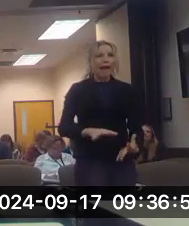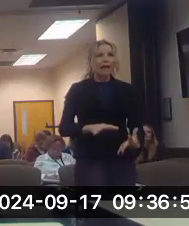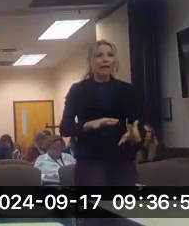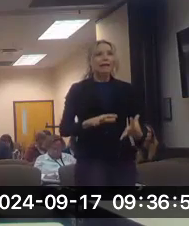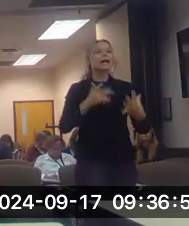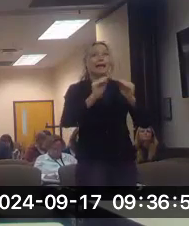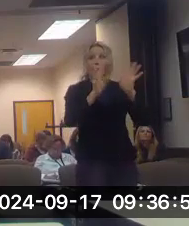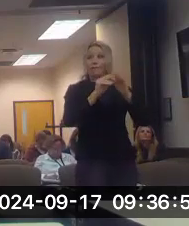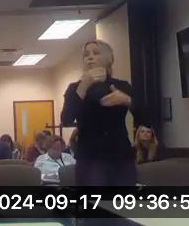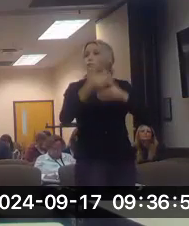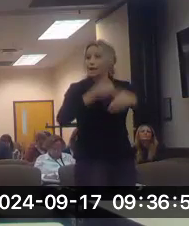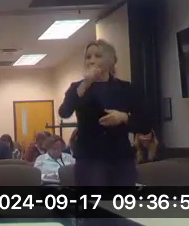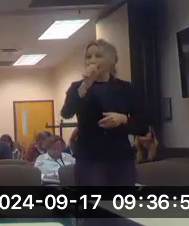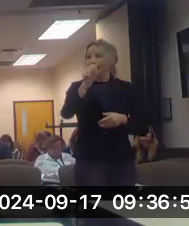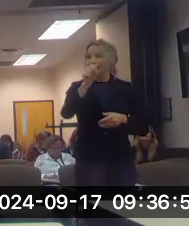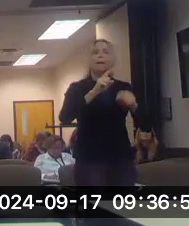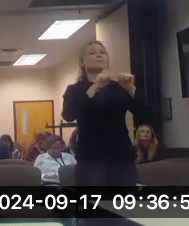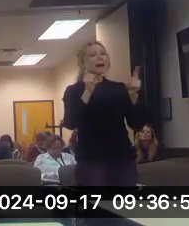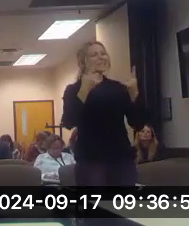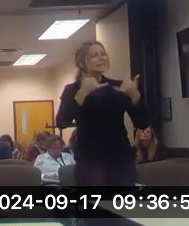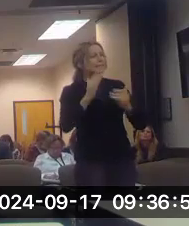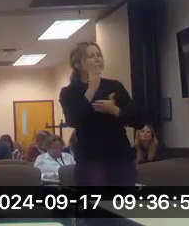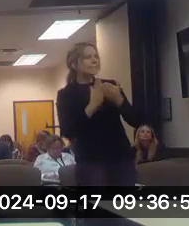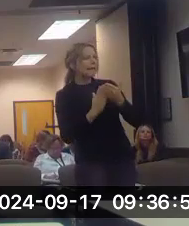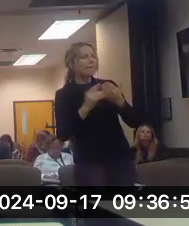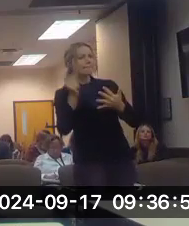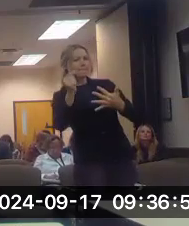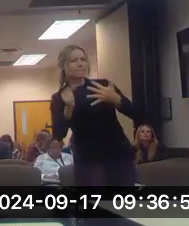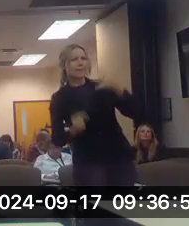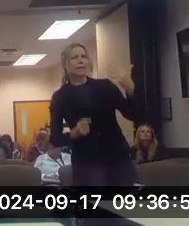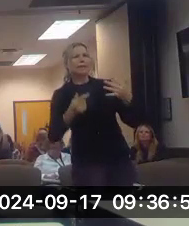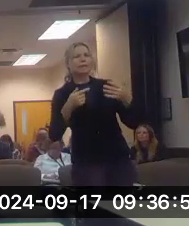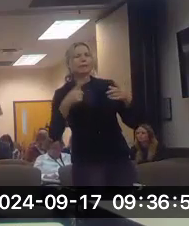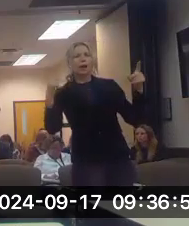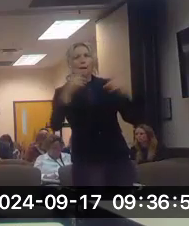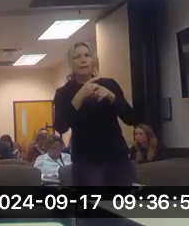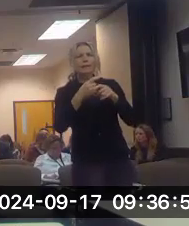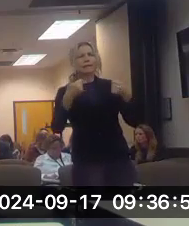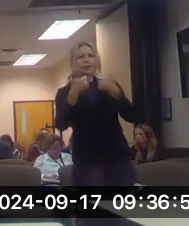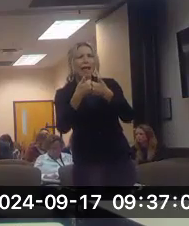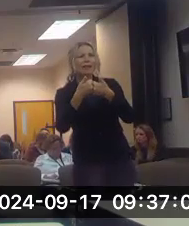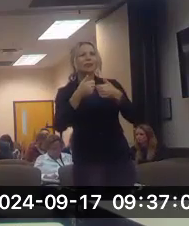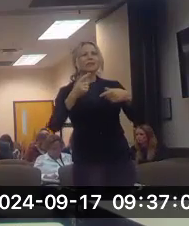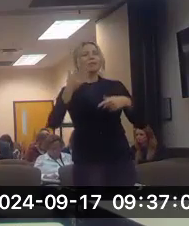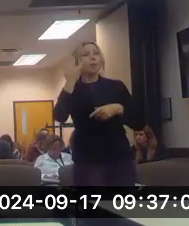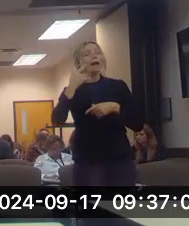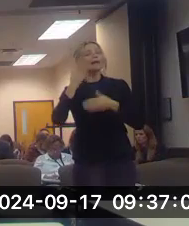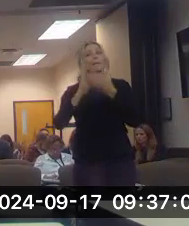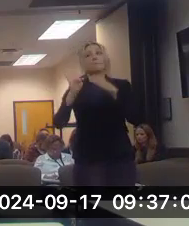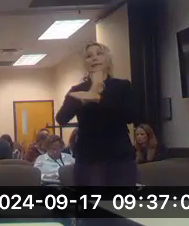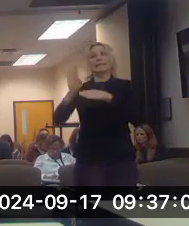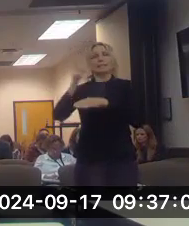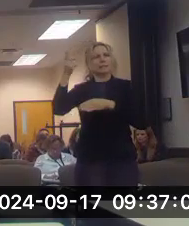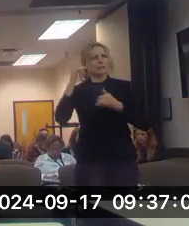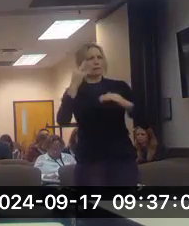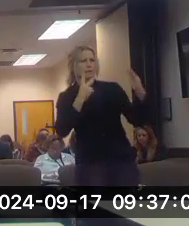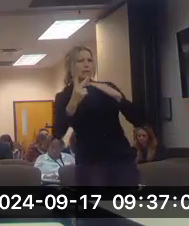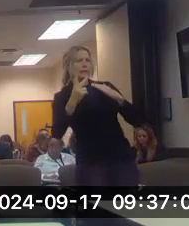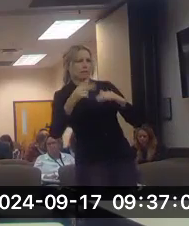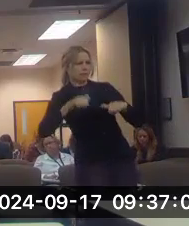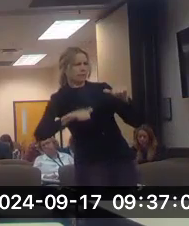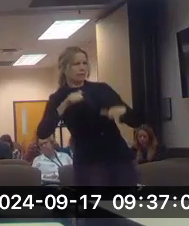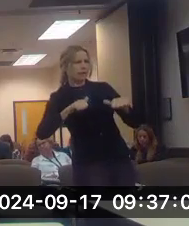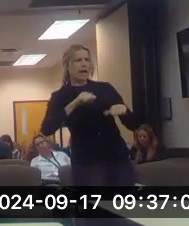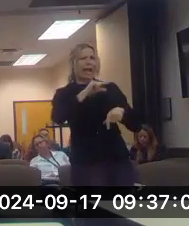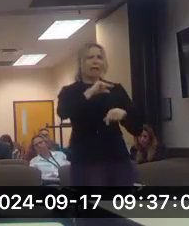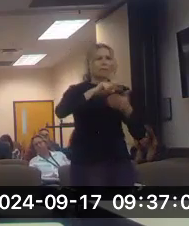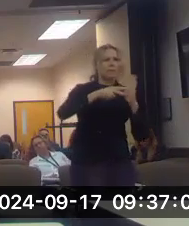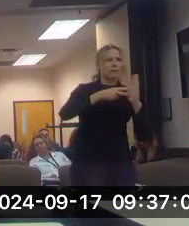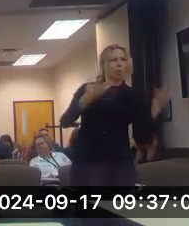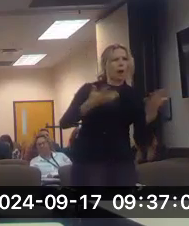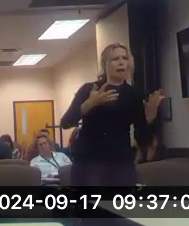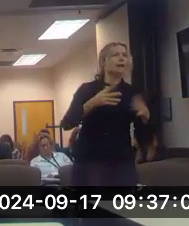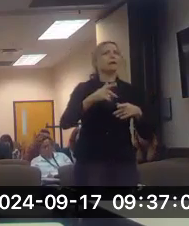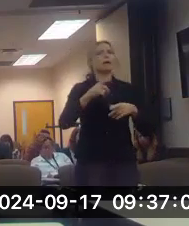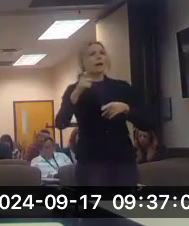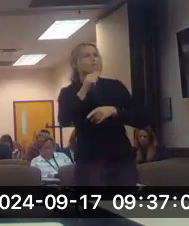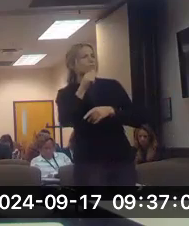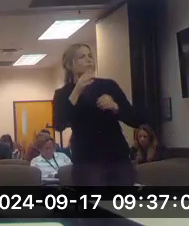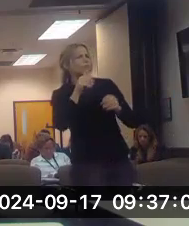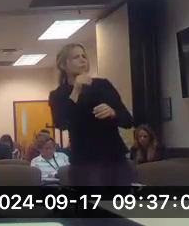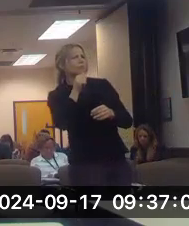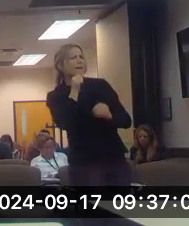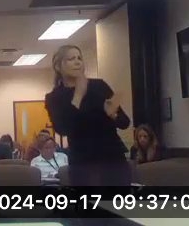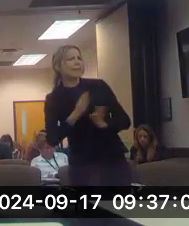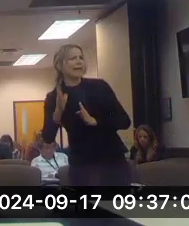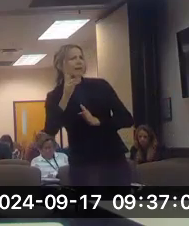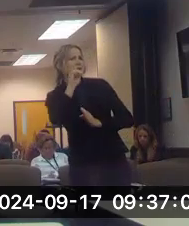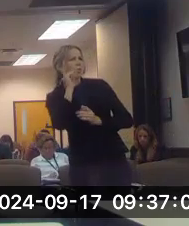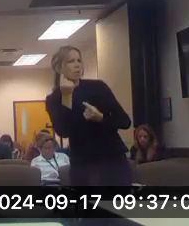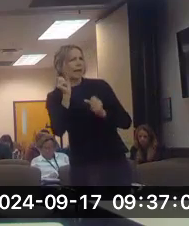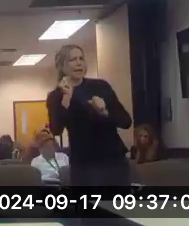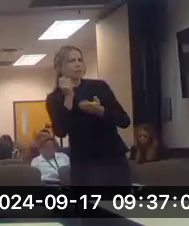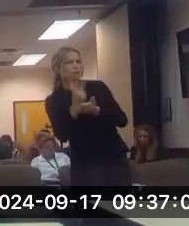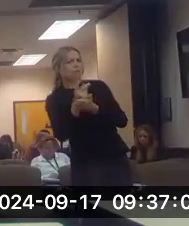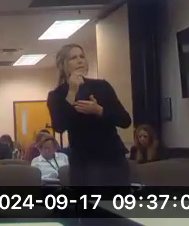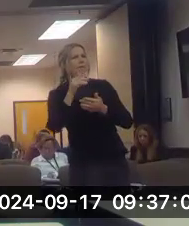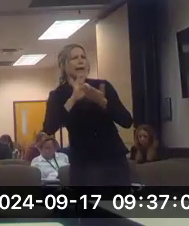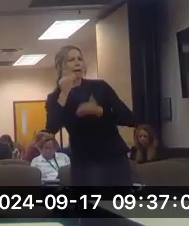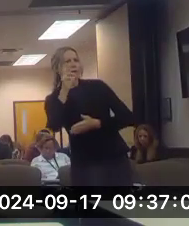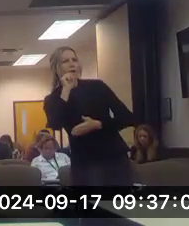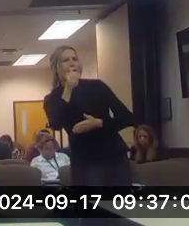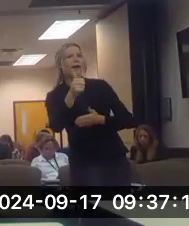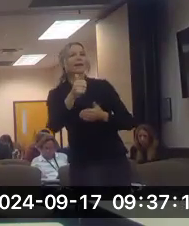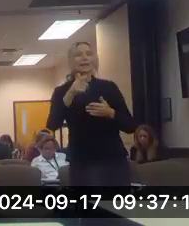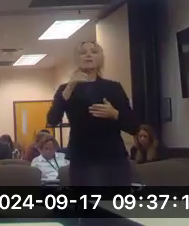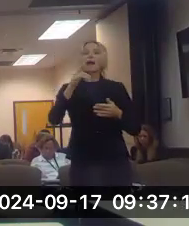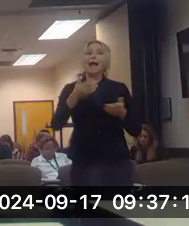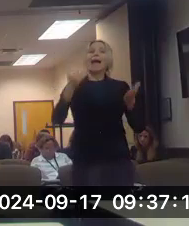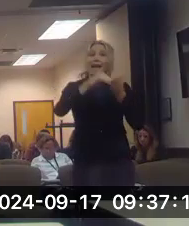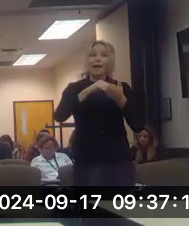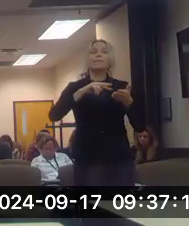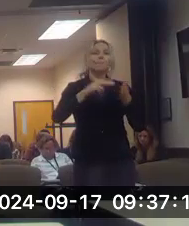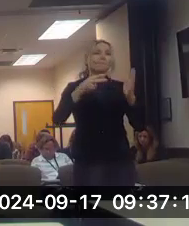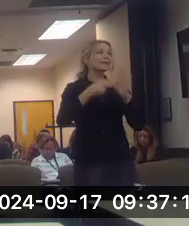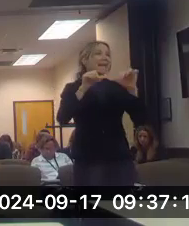Reginald Parson: This could lead to challenges in implementation and compliance as businesses may still face uncertainties regarding eligibility and the approval of private plans. Main law emphasizes that major substantive rules involve significant agency, discretion and interpretation.